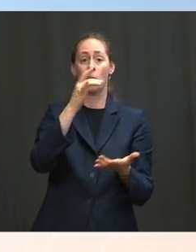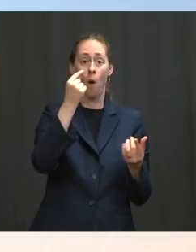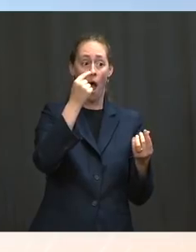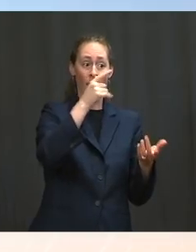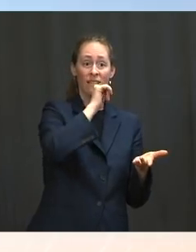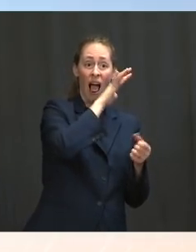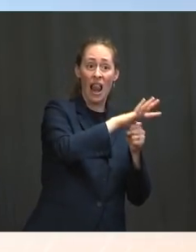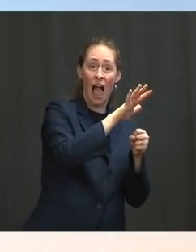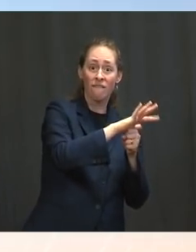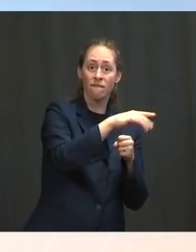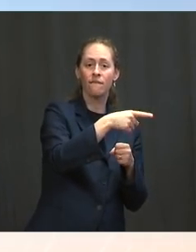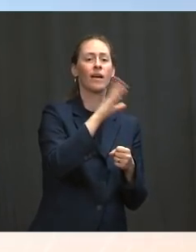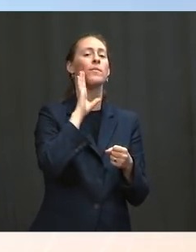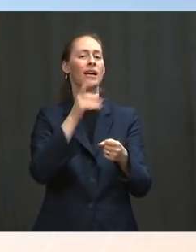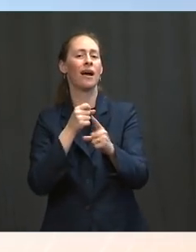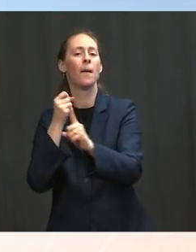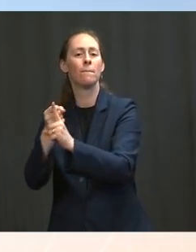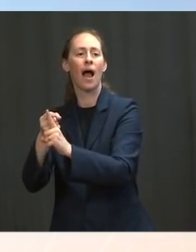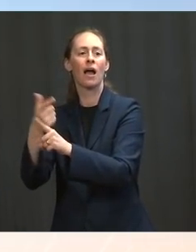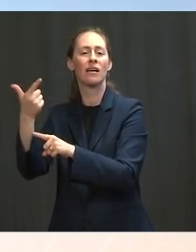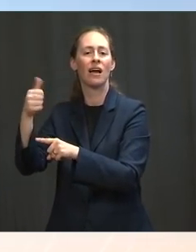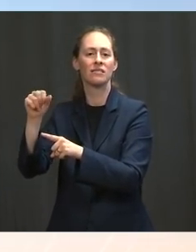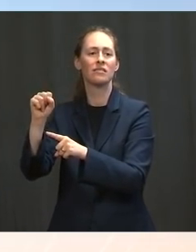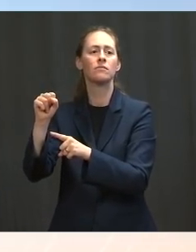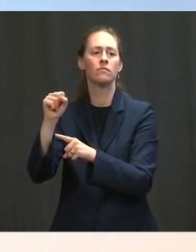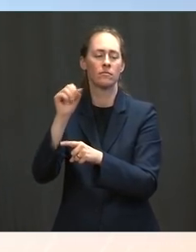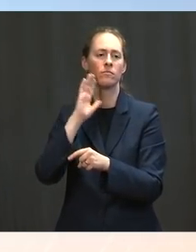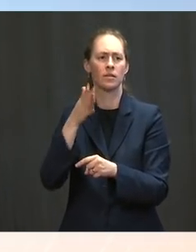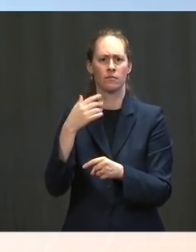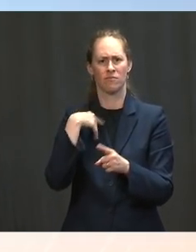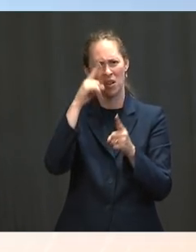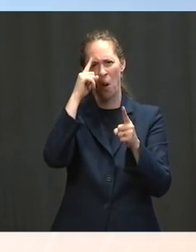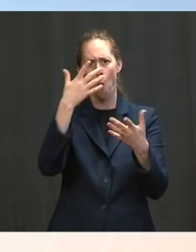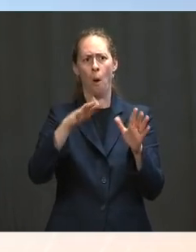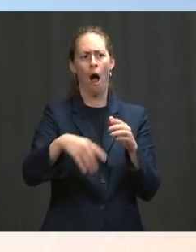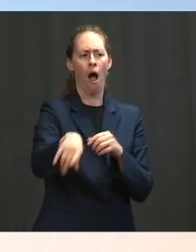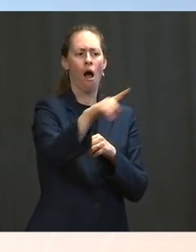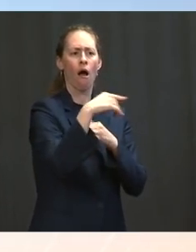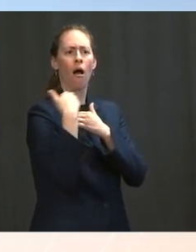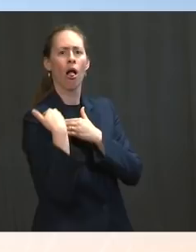don't bear a burden at the pump continues to be a top priority for the administration writ large.